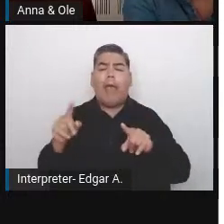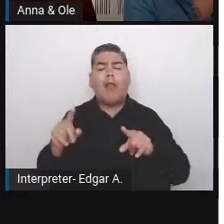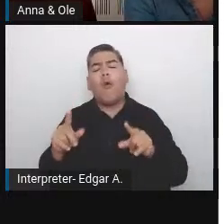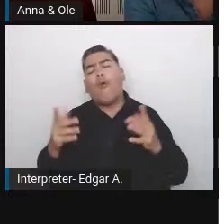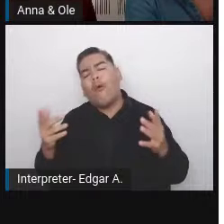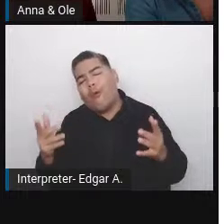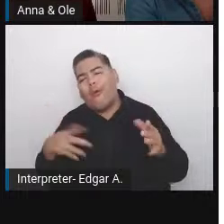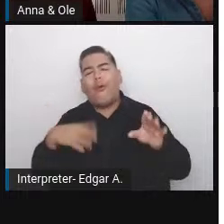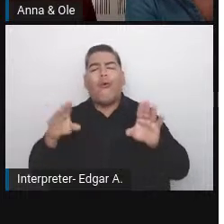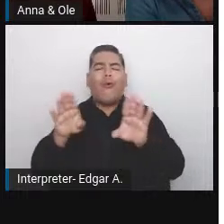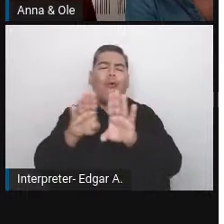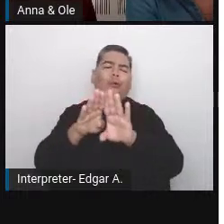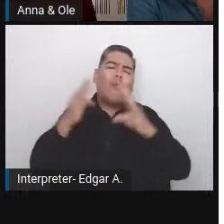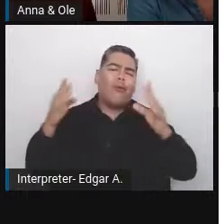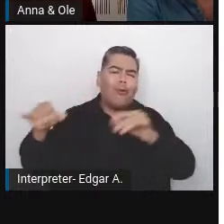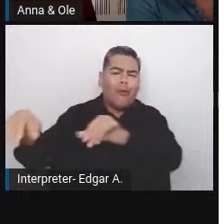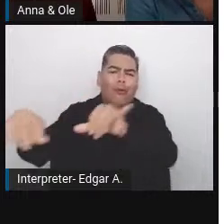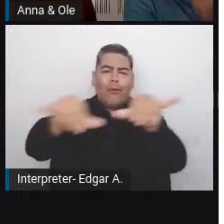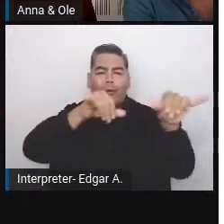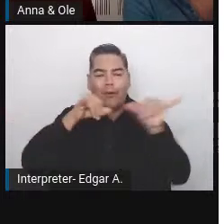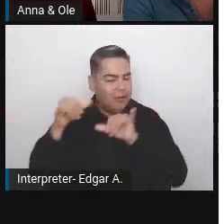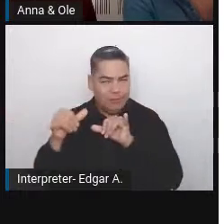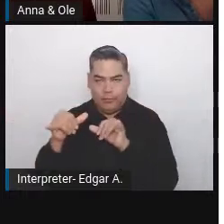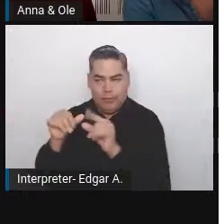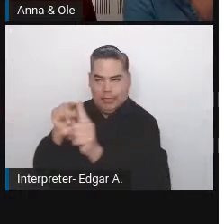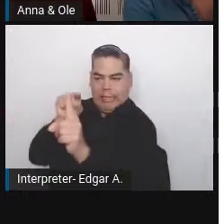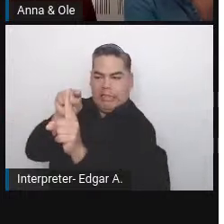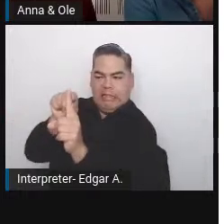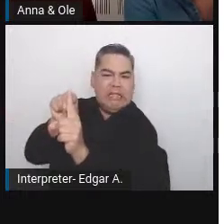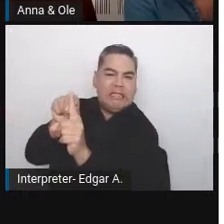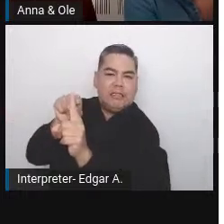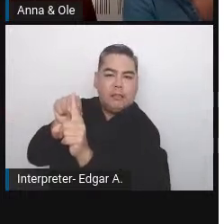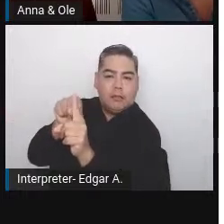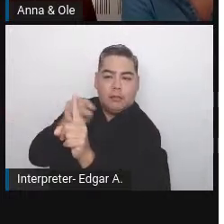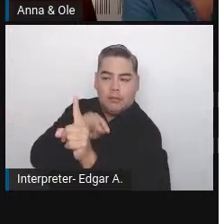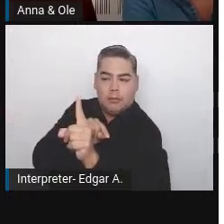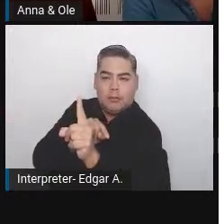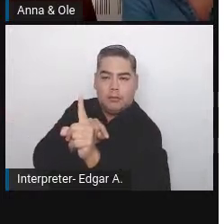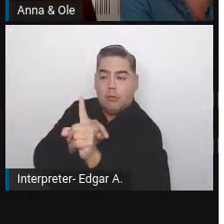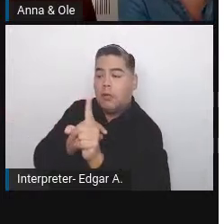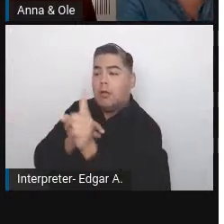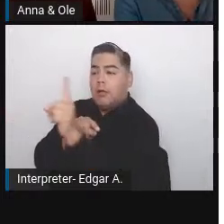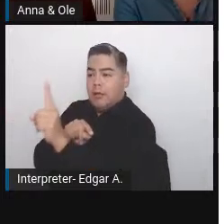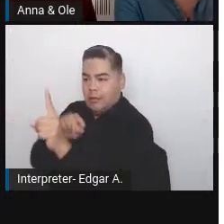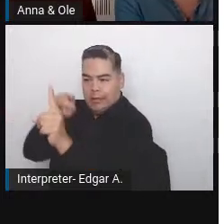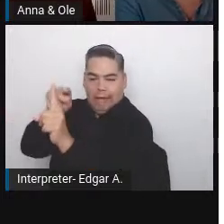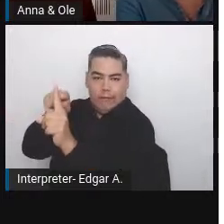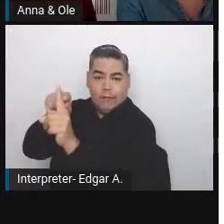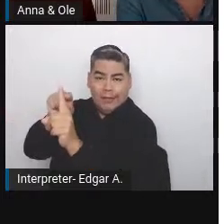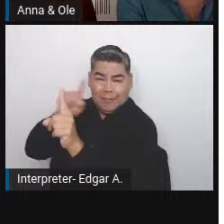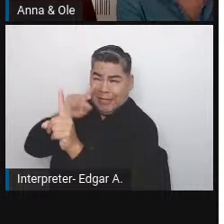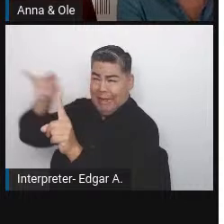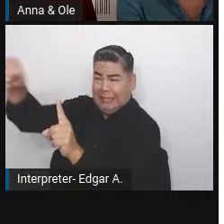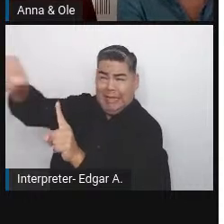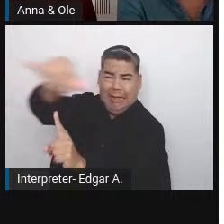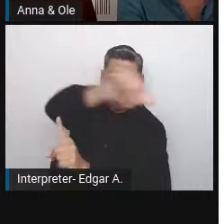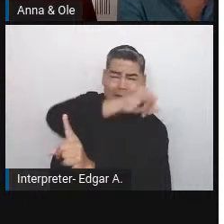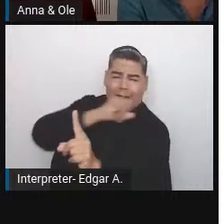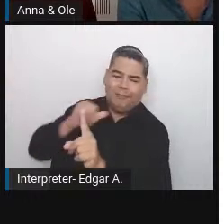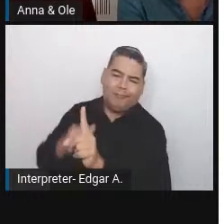, this testing kit provide and we can generalize anything. I think the testing we had was about 25